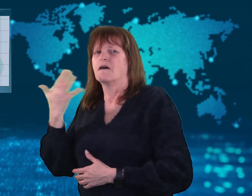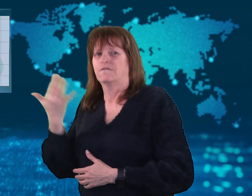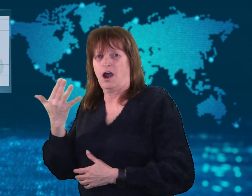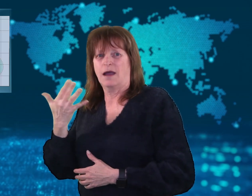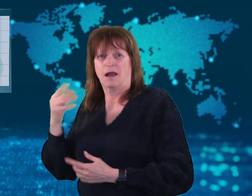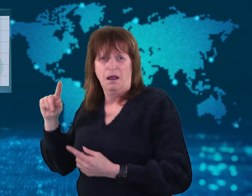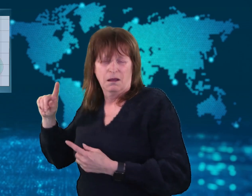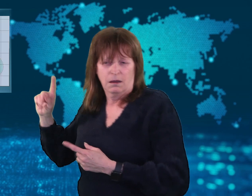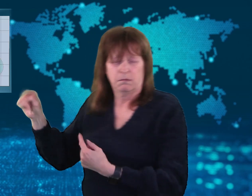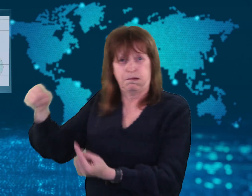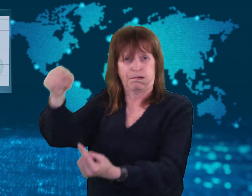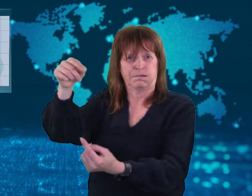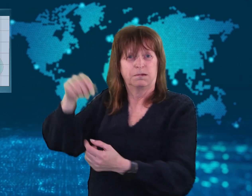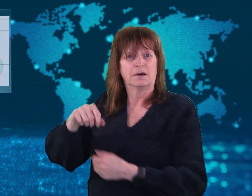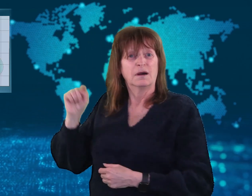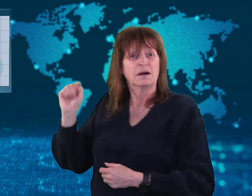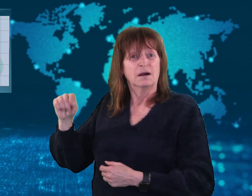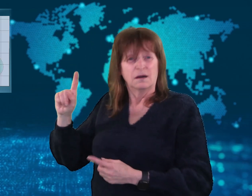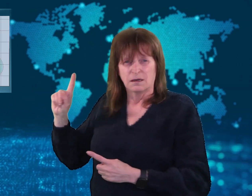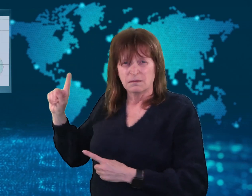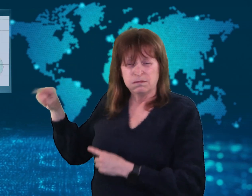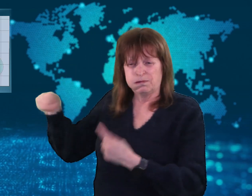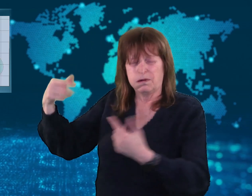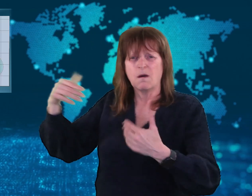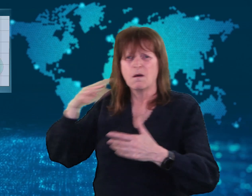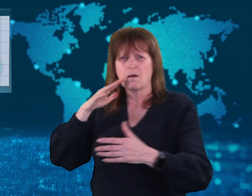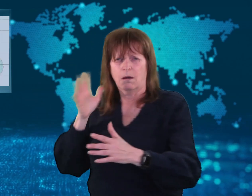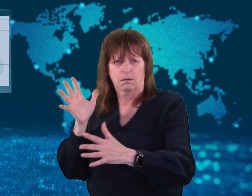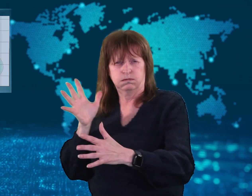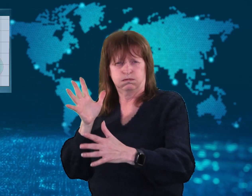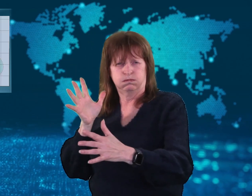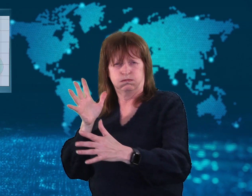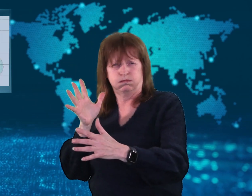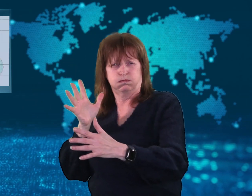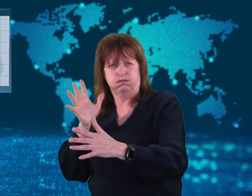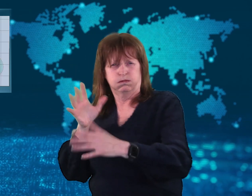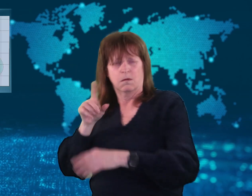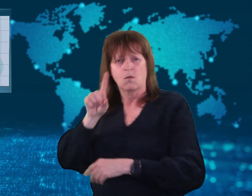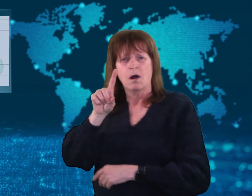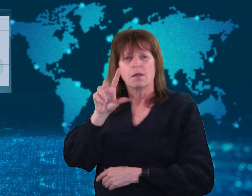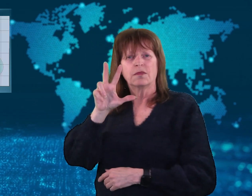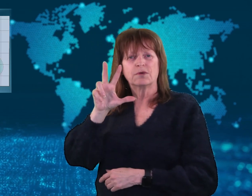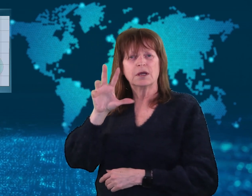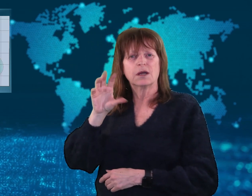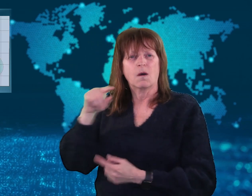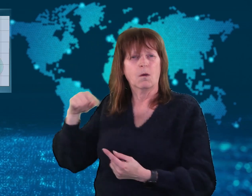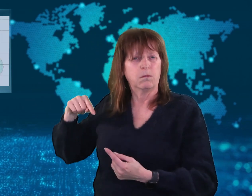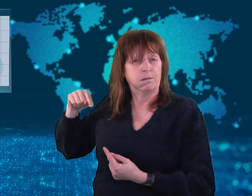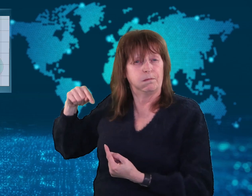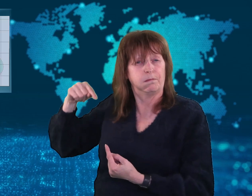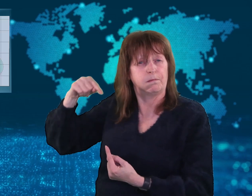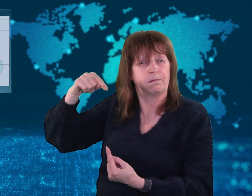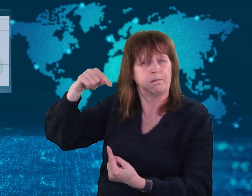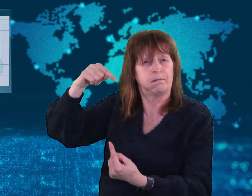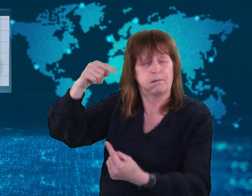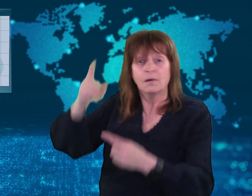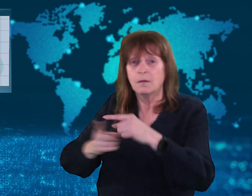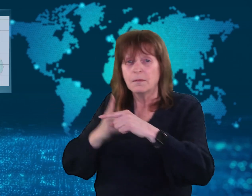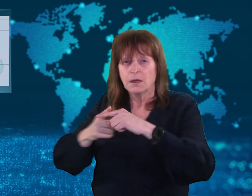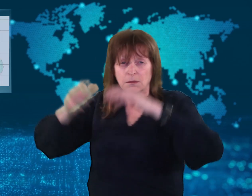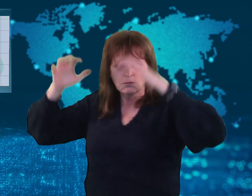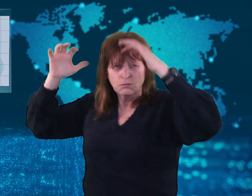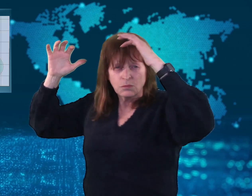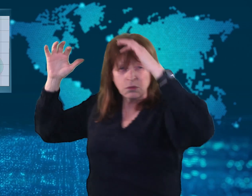The category three cyclone, "Cyclone Kevin," arrived on Friday.